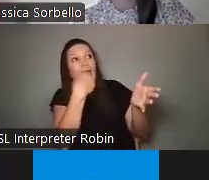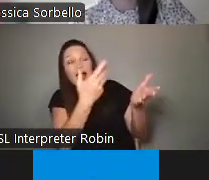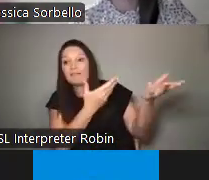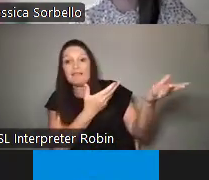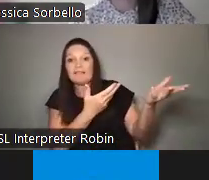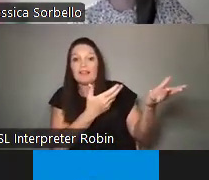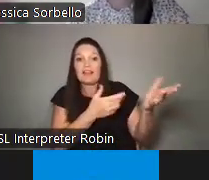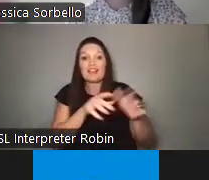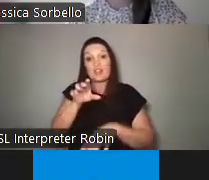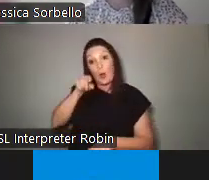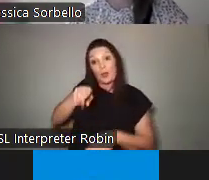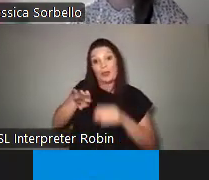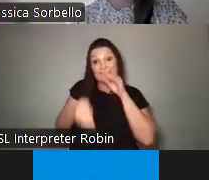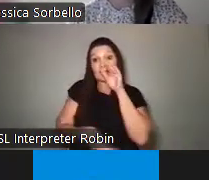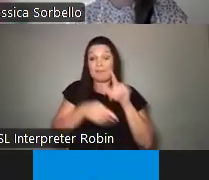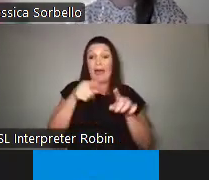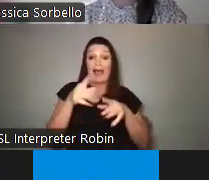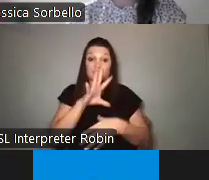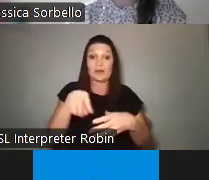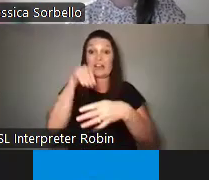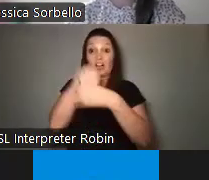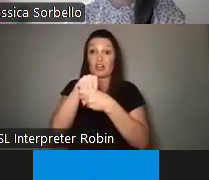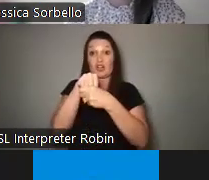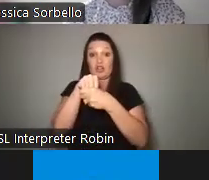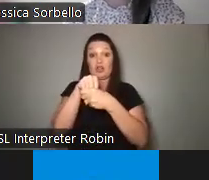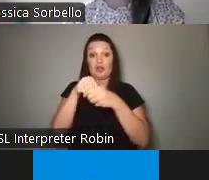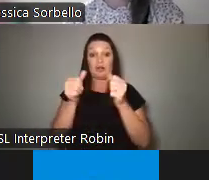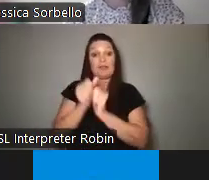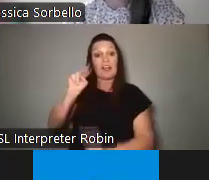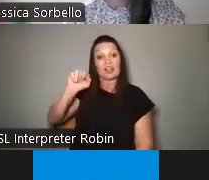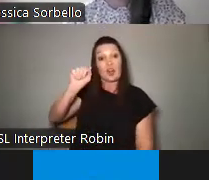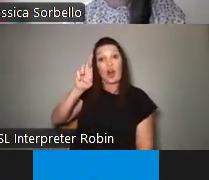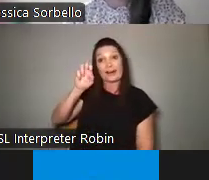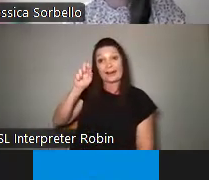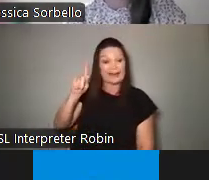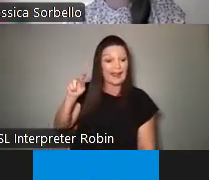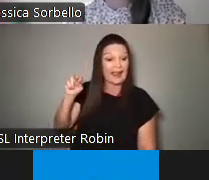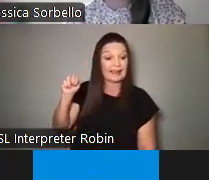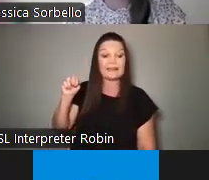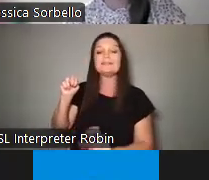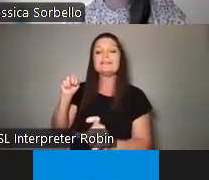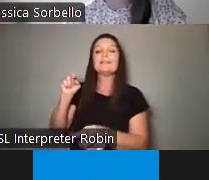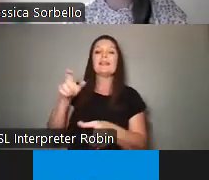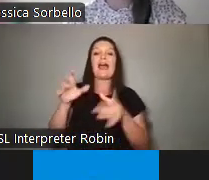the narcan and